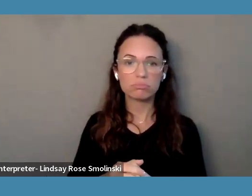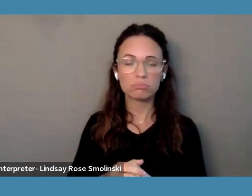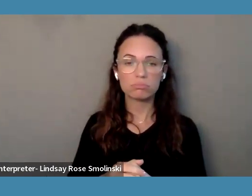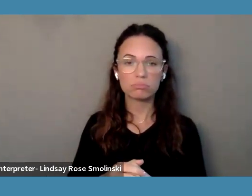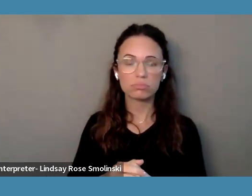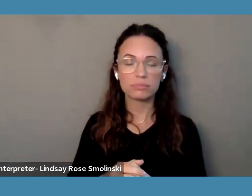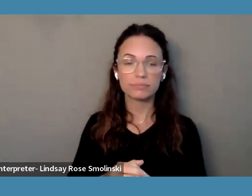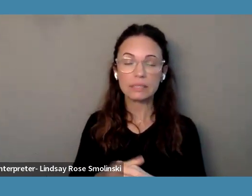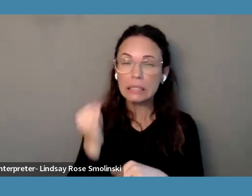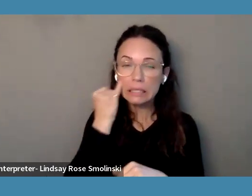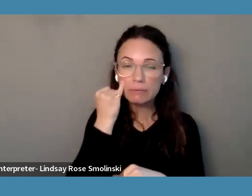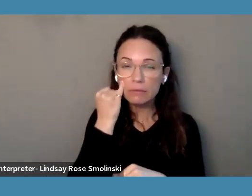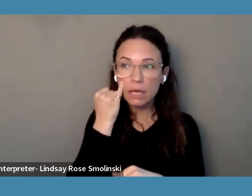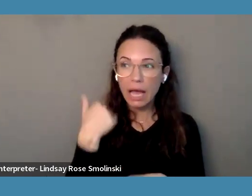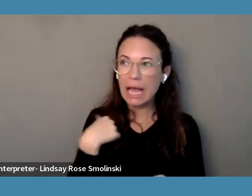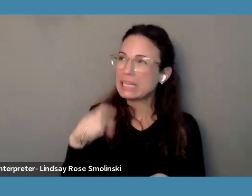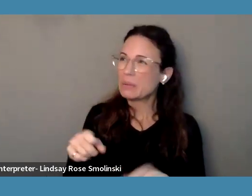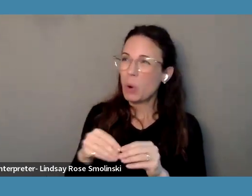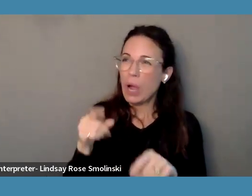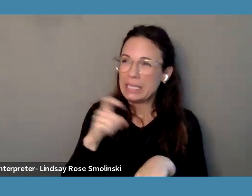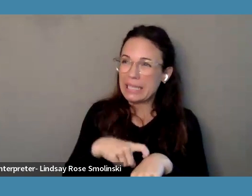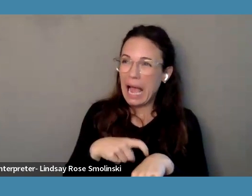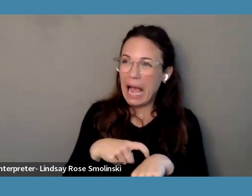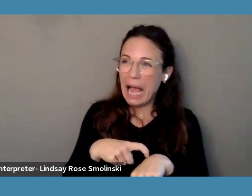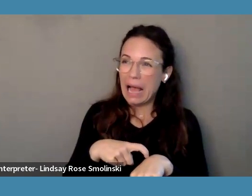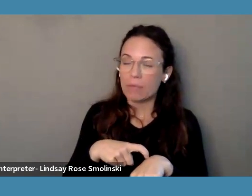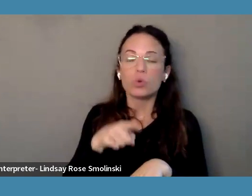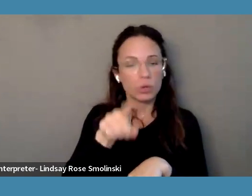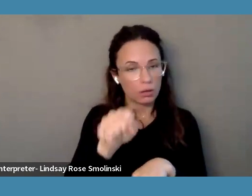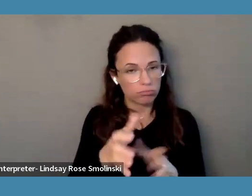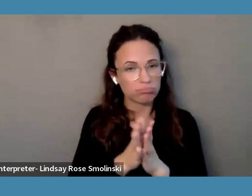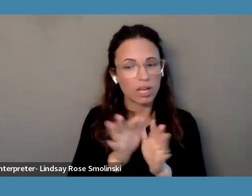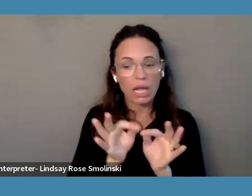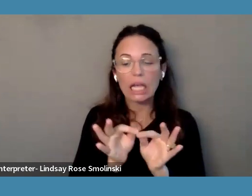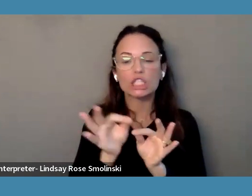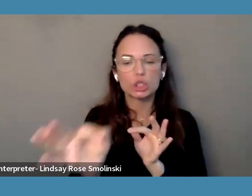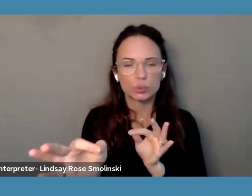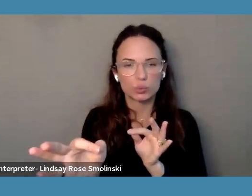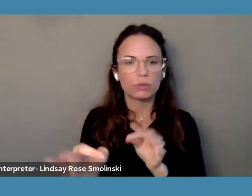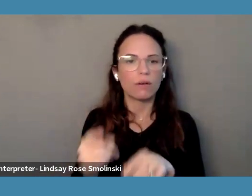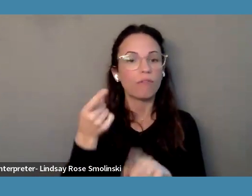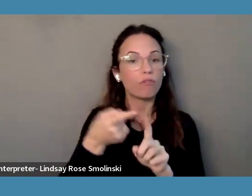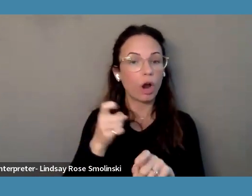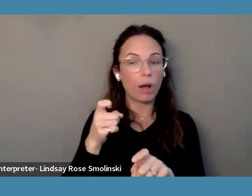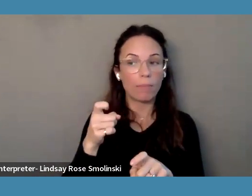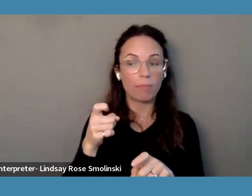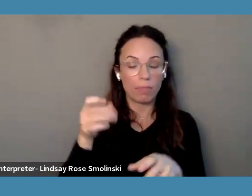And if you need more time to prepare for your fair hearing, you can request a continuance from the hearing officer via email,